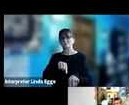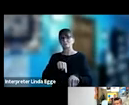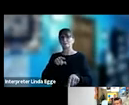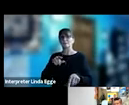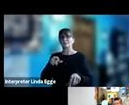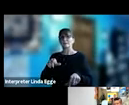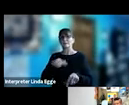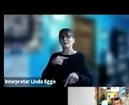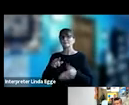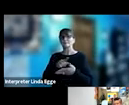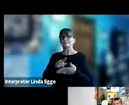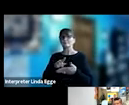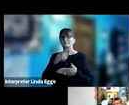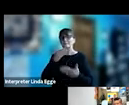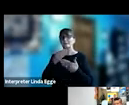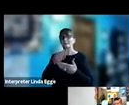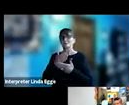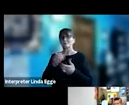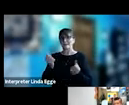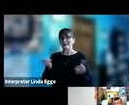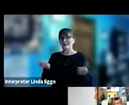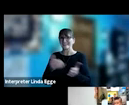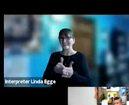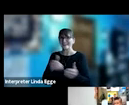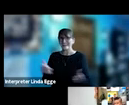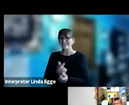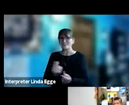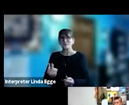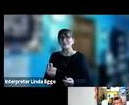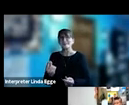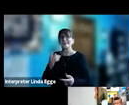So again, thanks again, everyone, and we look forward for you joining us